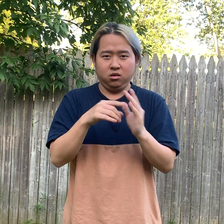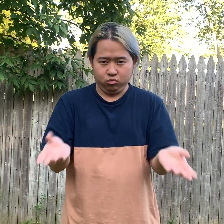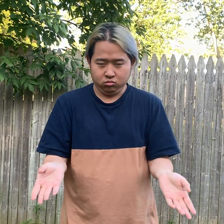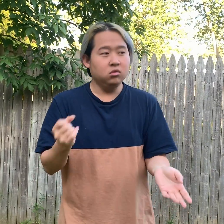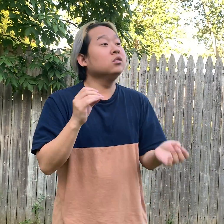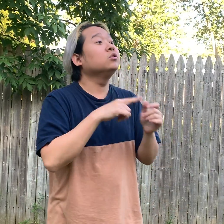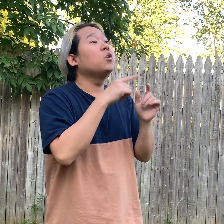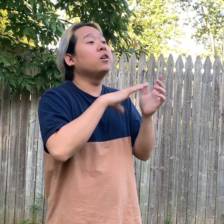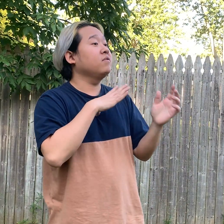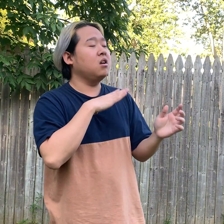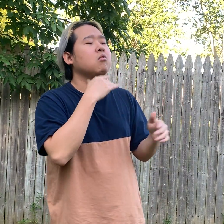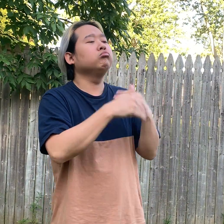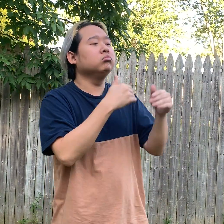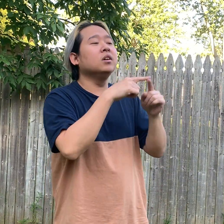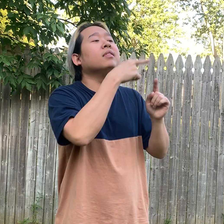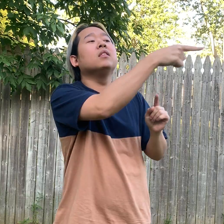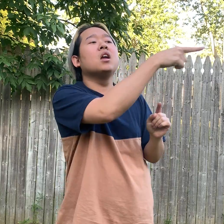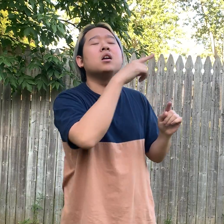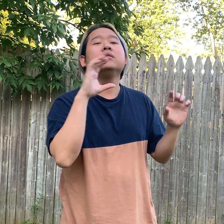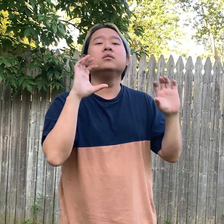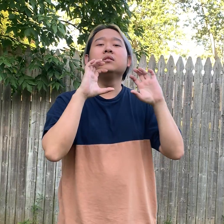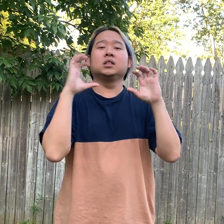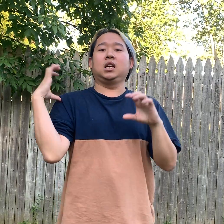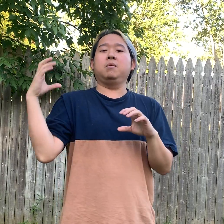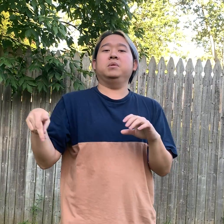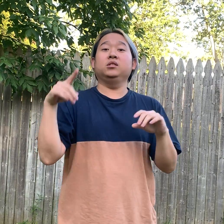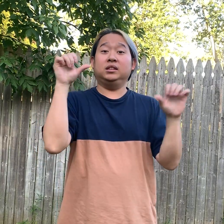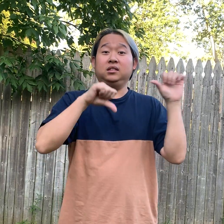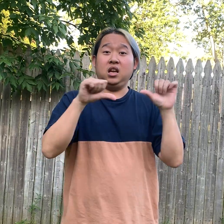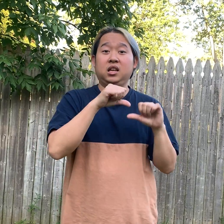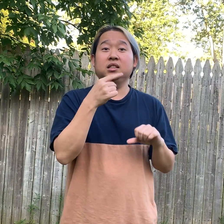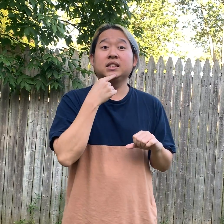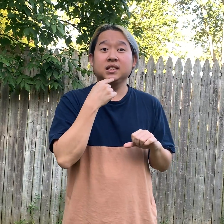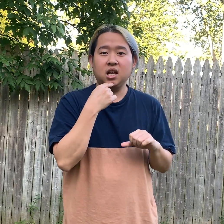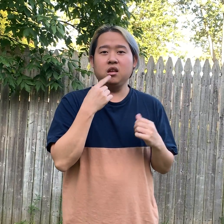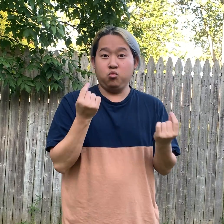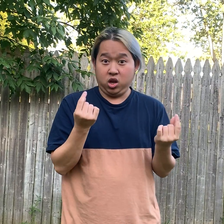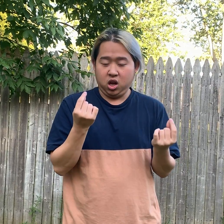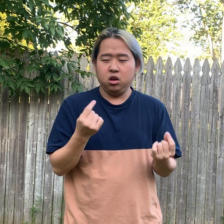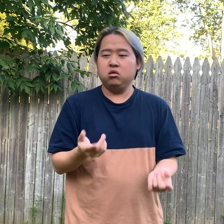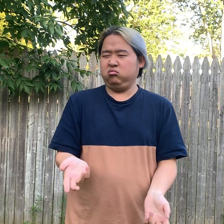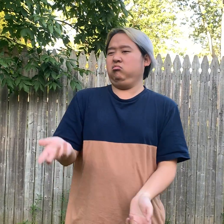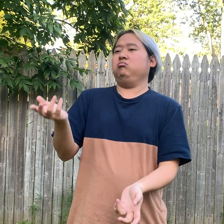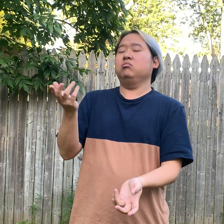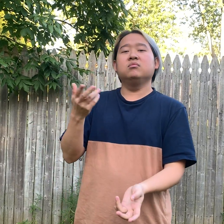The chair of the science department looked at me and said,